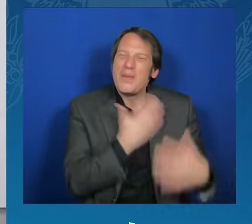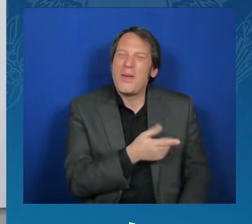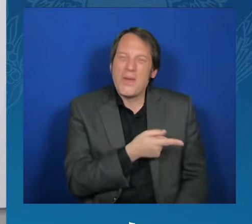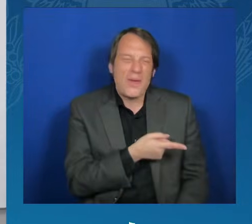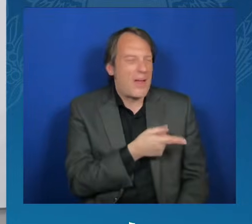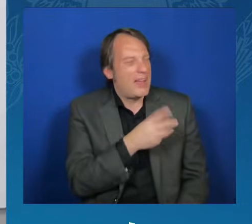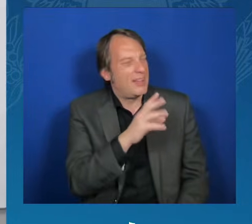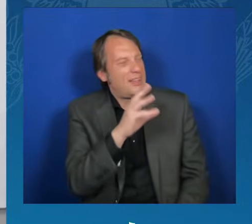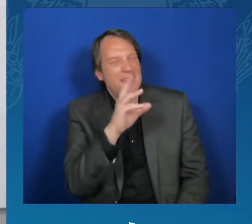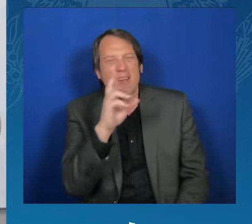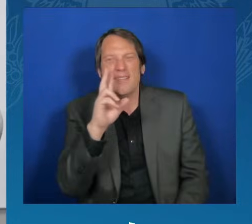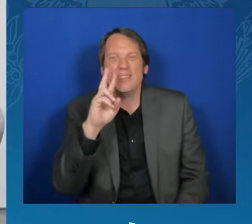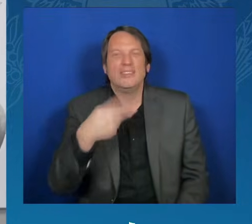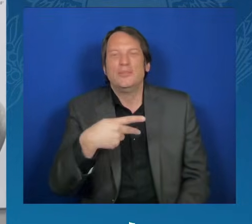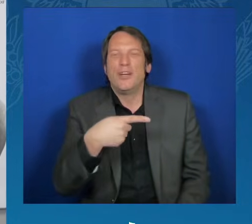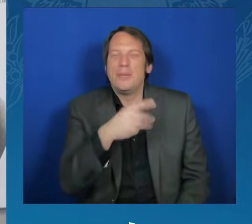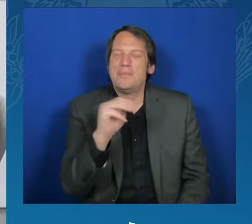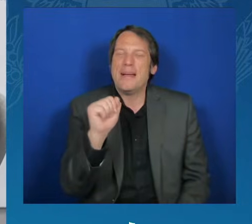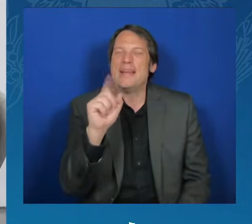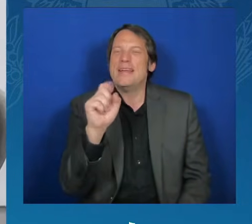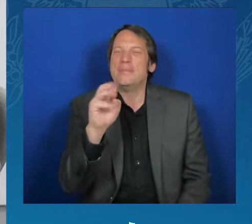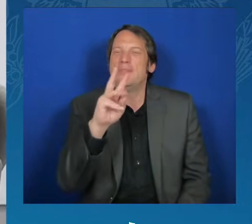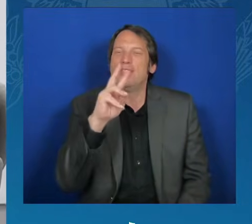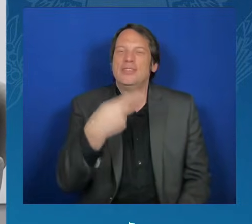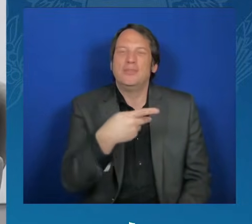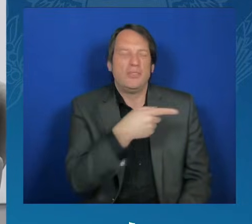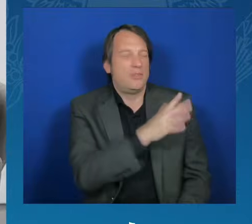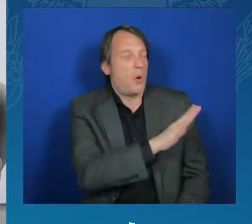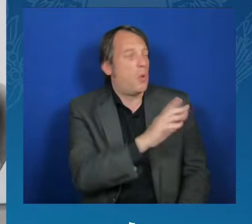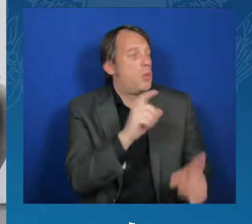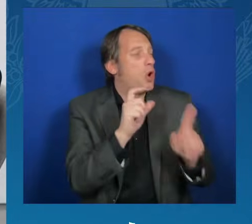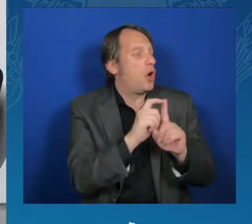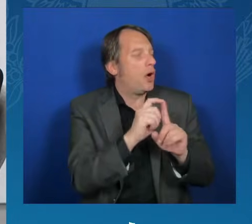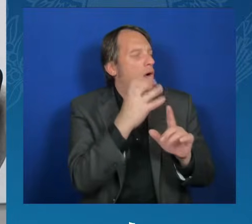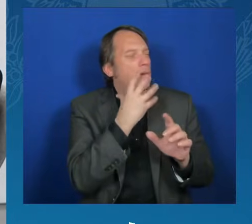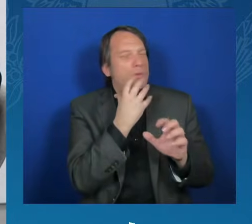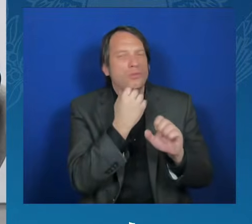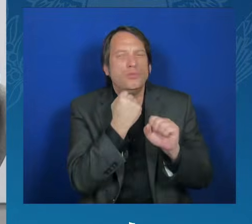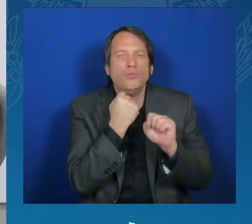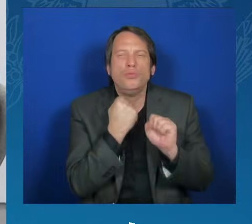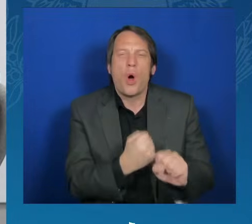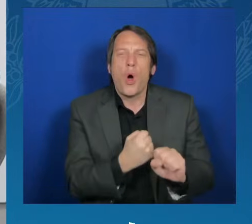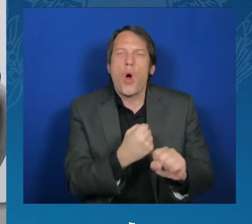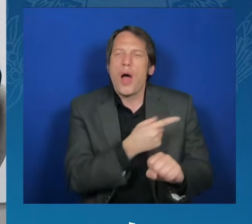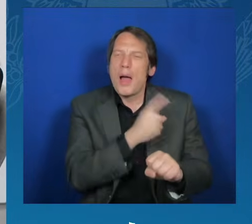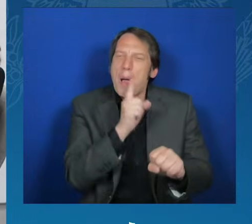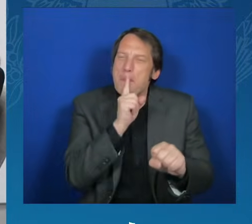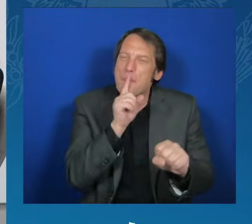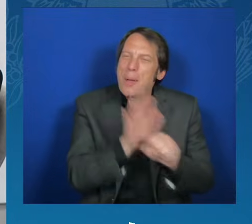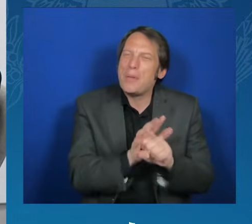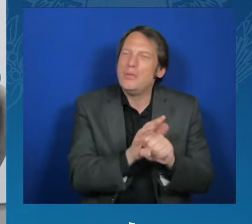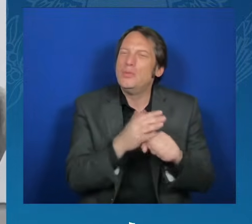for this strong commitment to NATO. And tonight, we will honor, again, one of the strongest